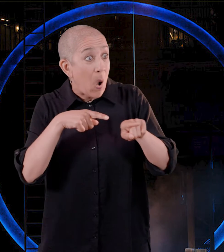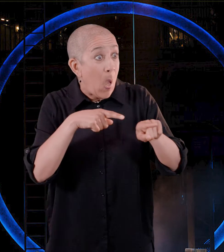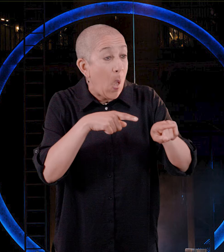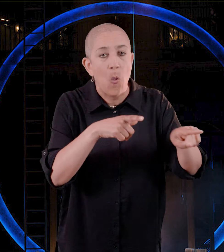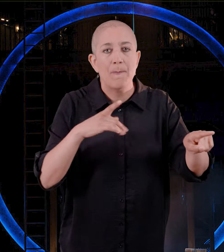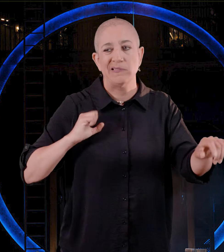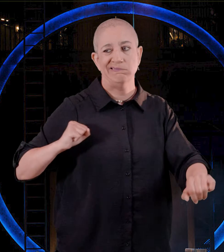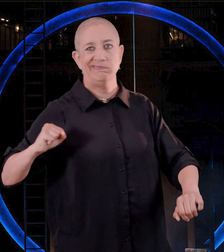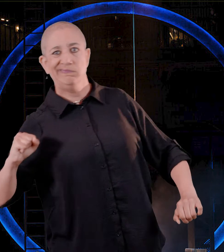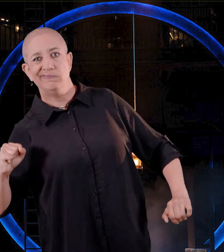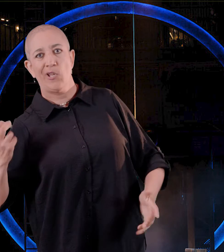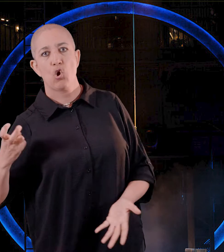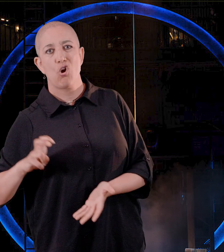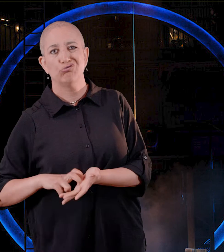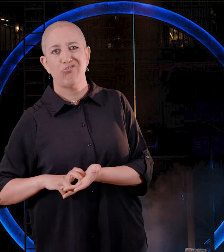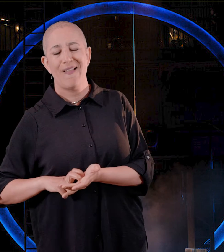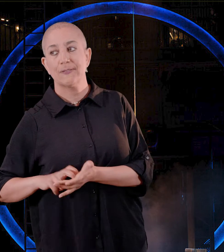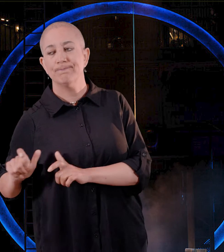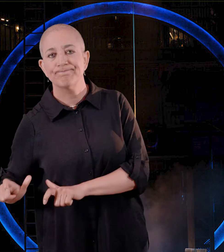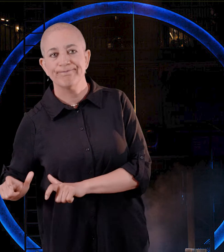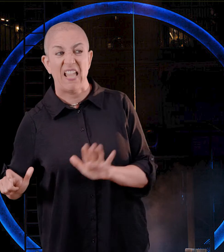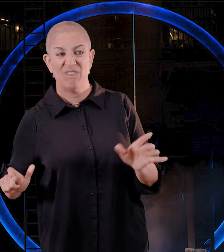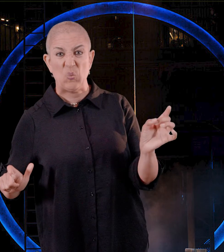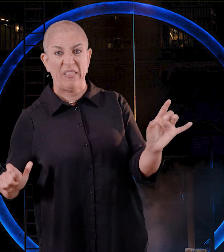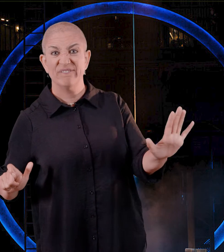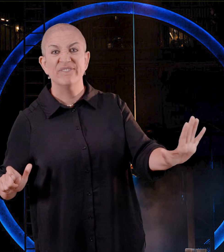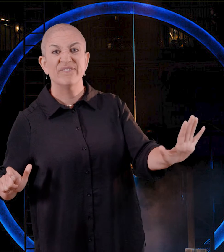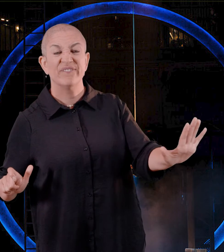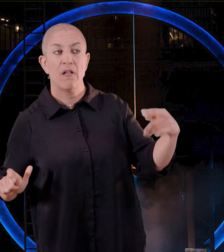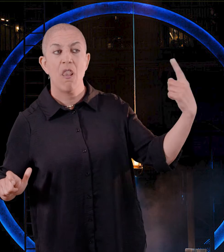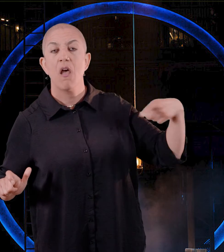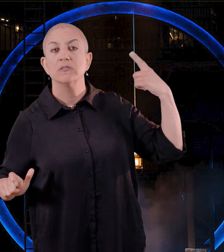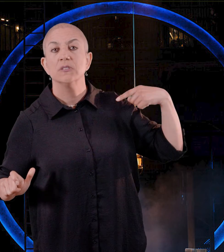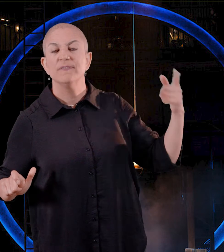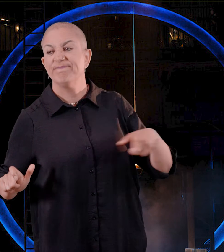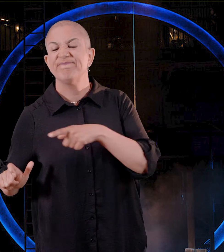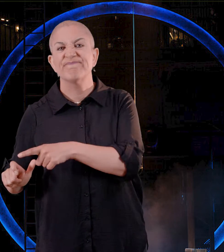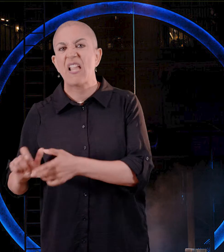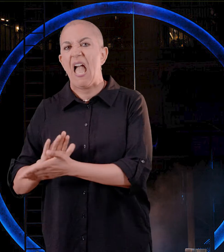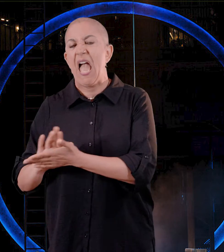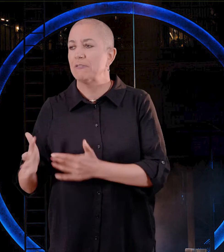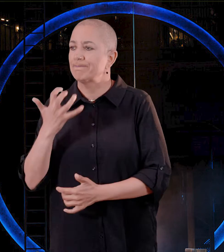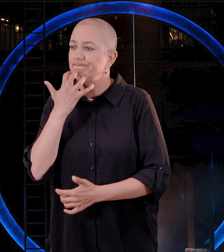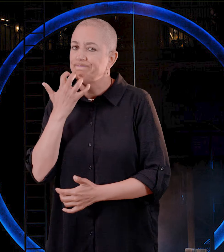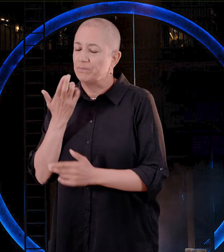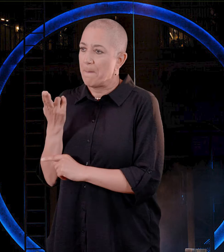He is locked into his contract so has to leave Rani in London. Reluctantly, he goes to work on the ships